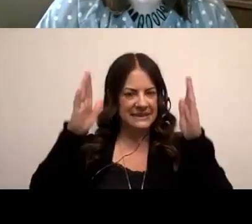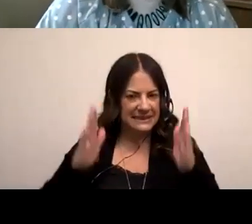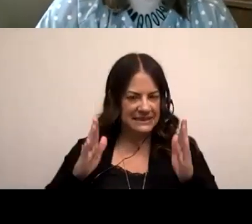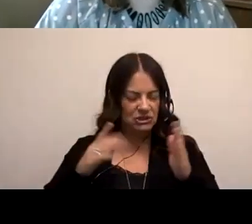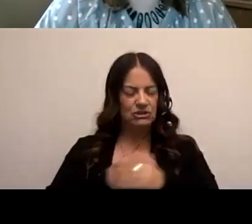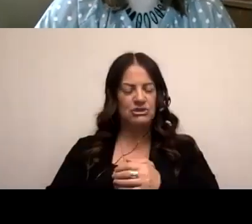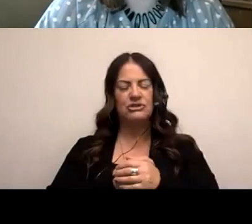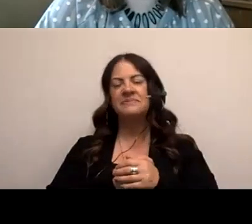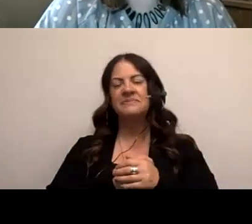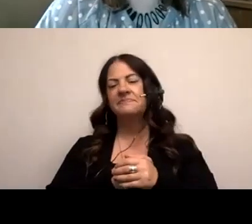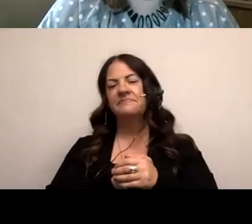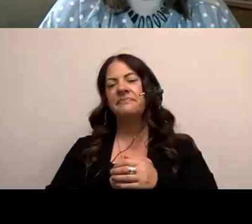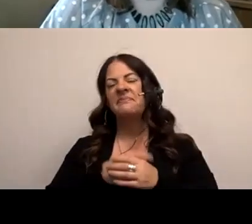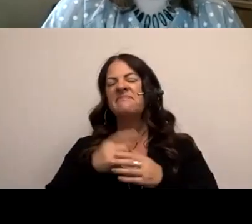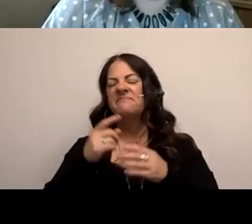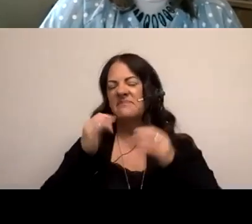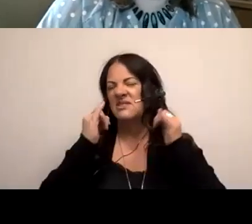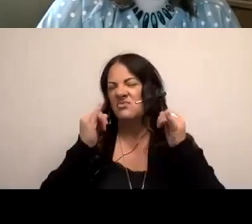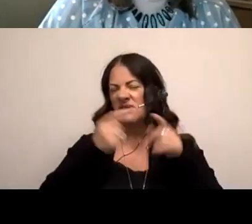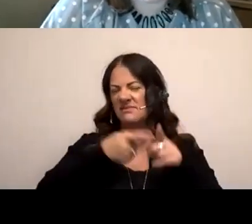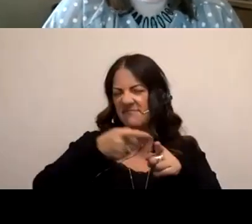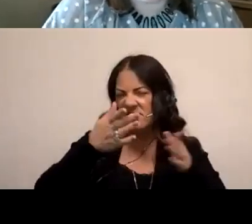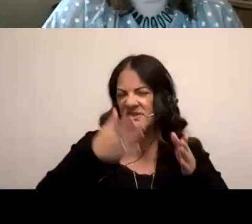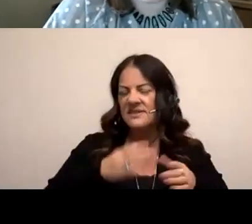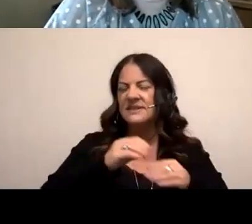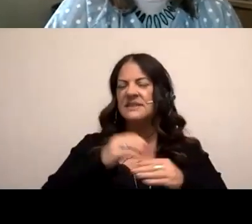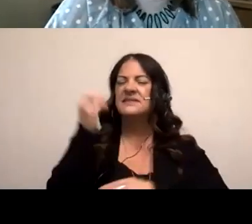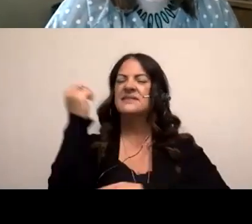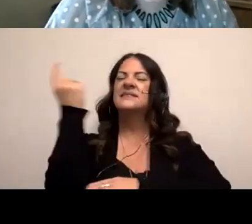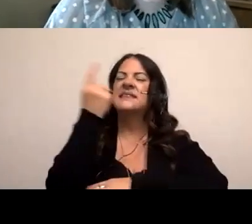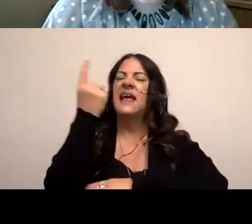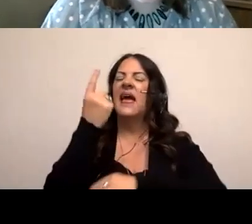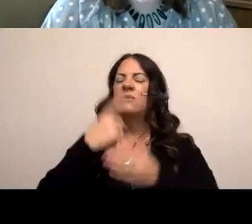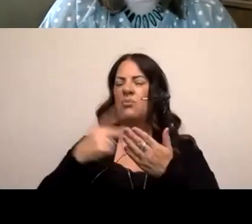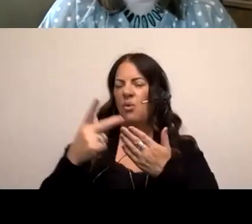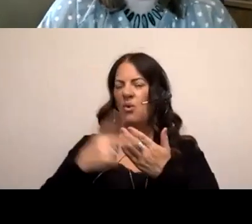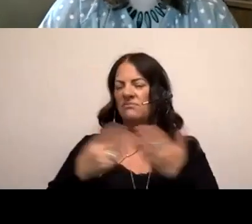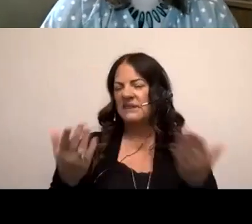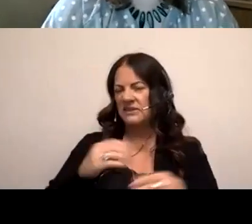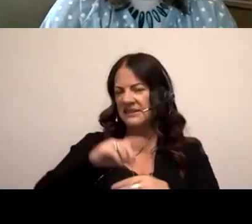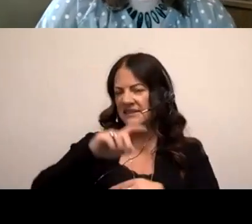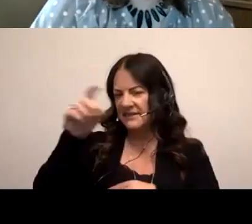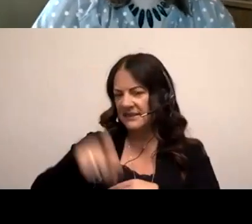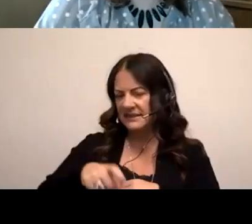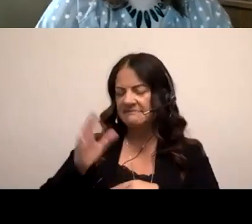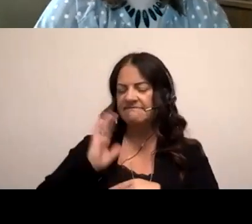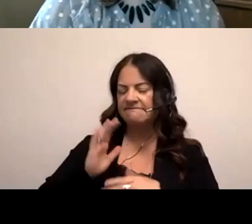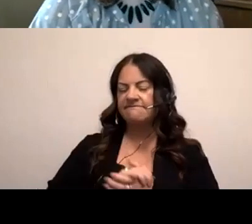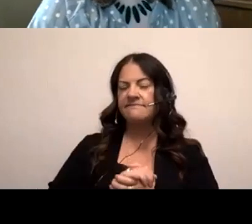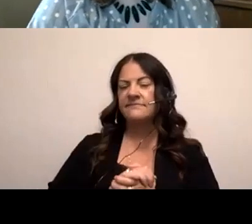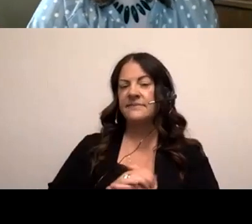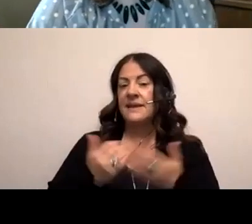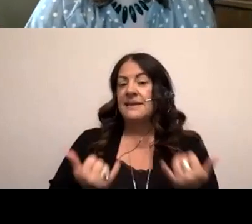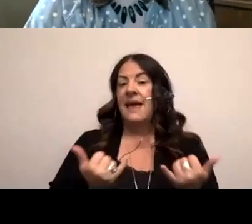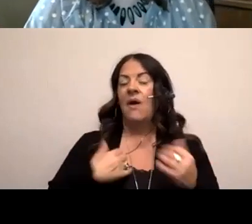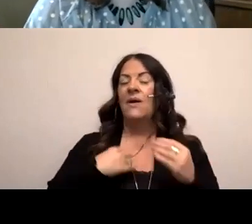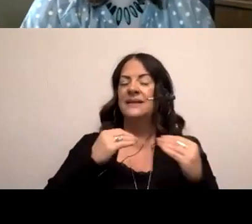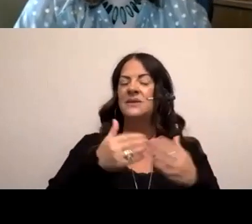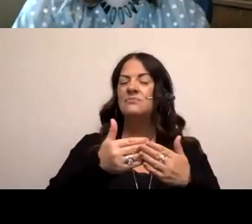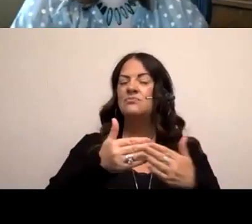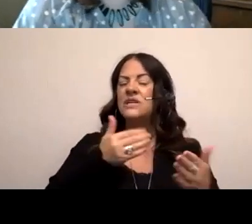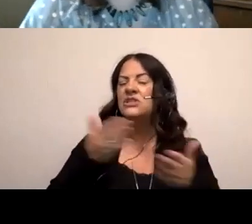AND INSTRUCTIONAL SPECIALIST FOR PROGRAM OF THE DEAF HERE IN TEXAS AND RIGHT NOW I'M A